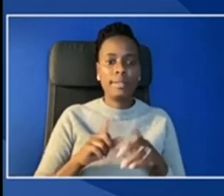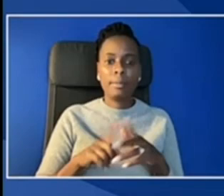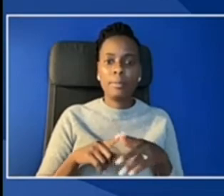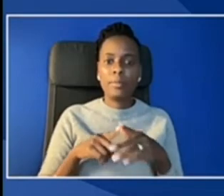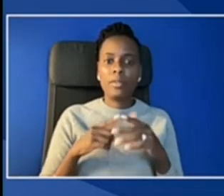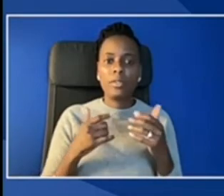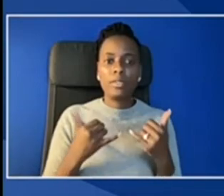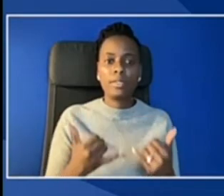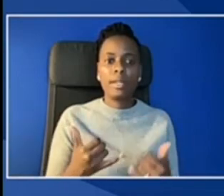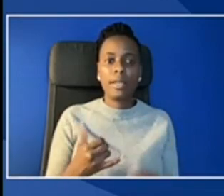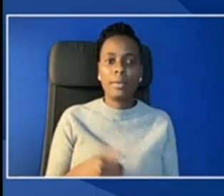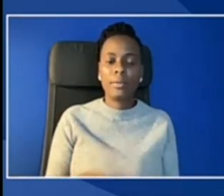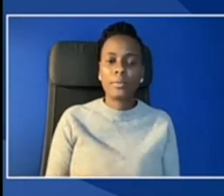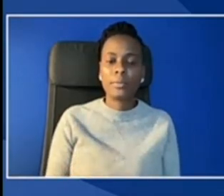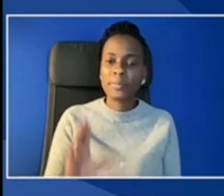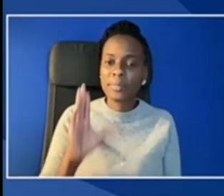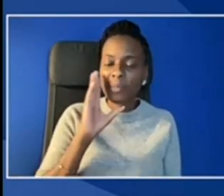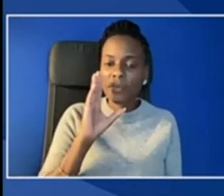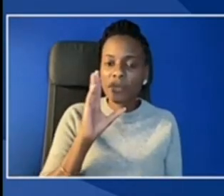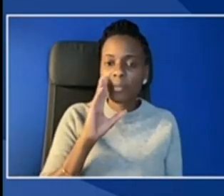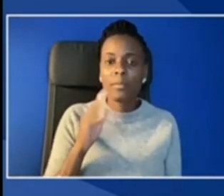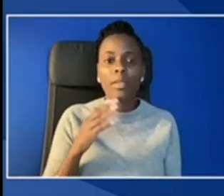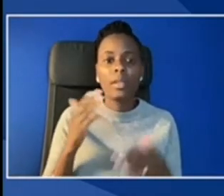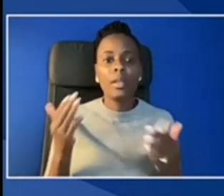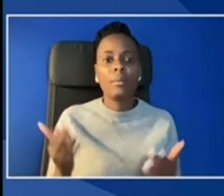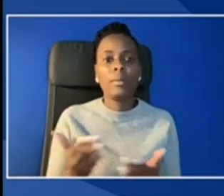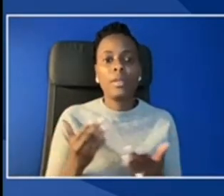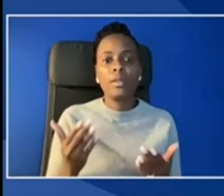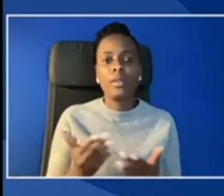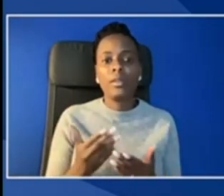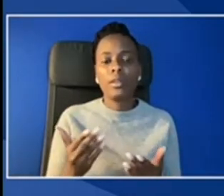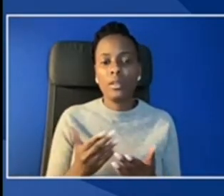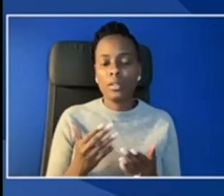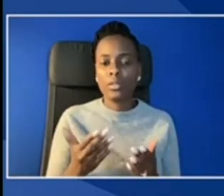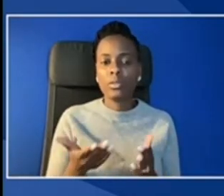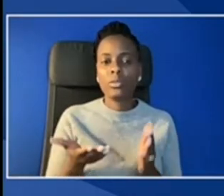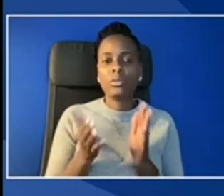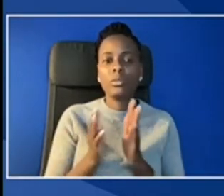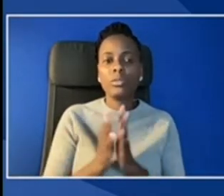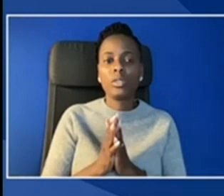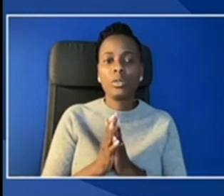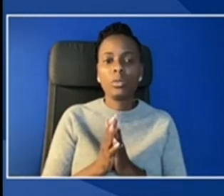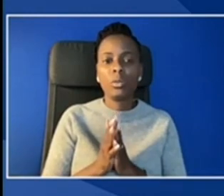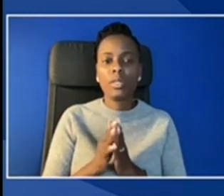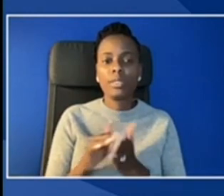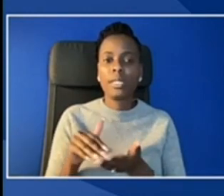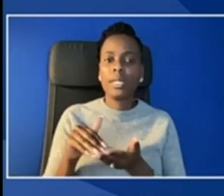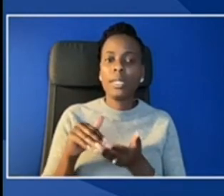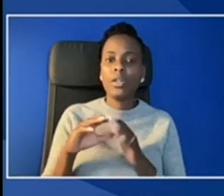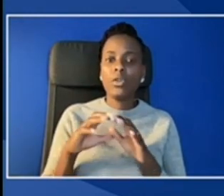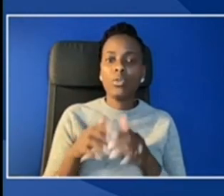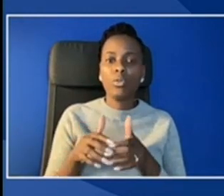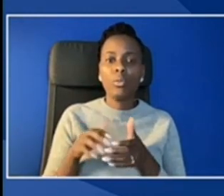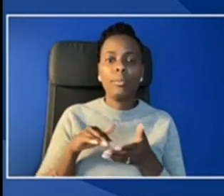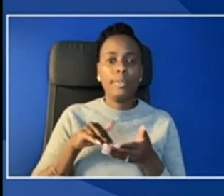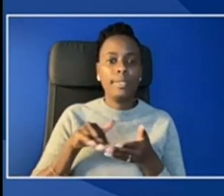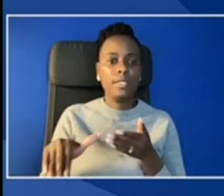Hi, so I'm here to talk about or to request some group discharges for the Borrower